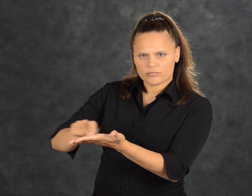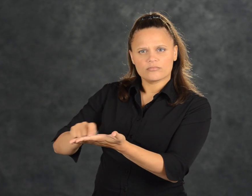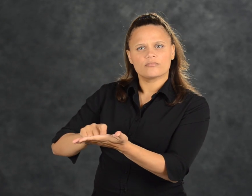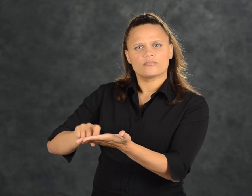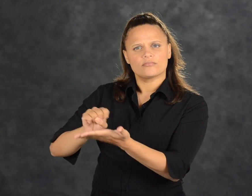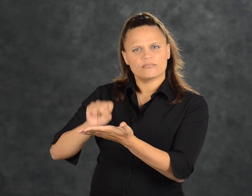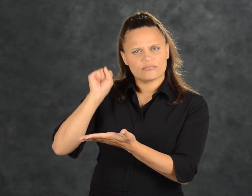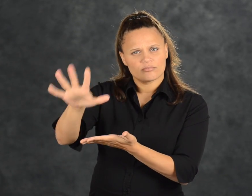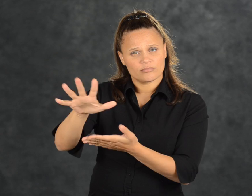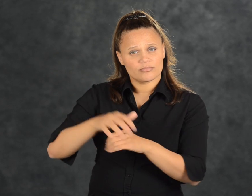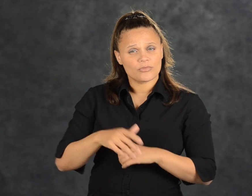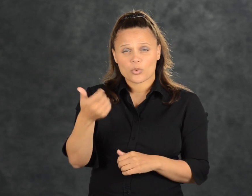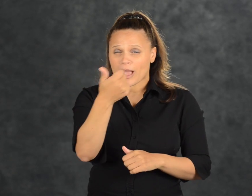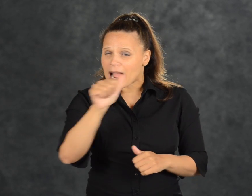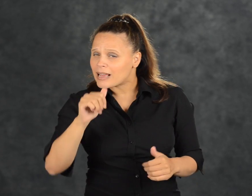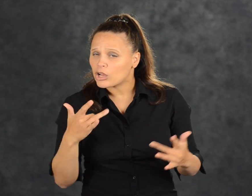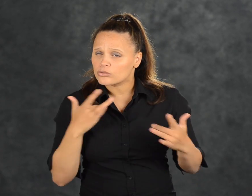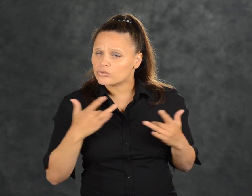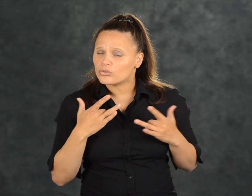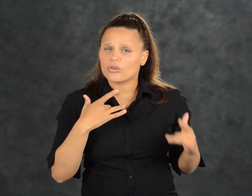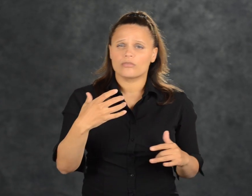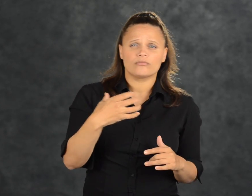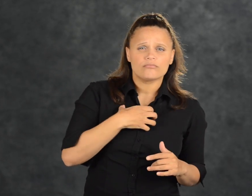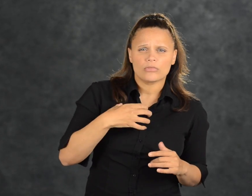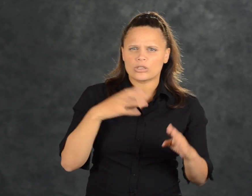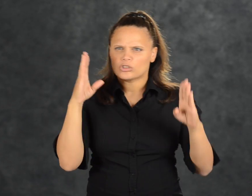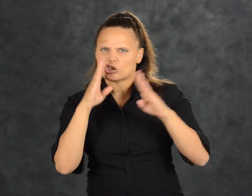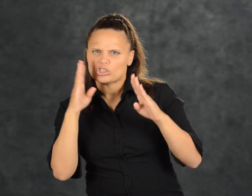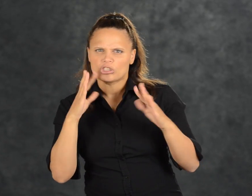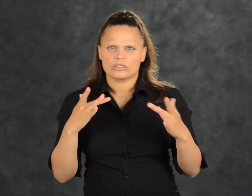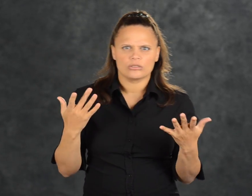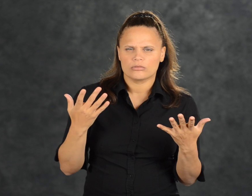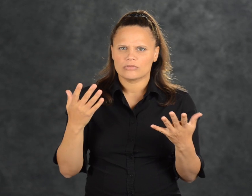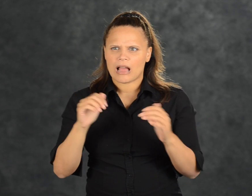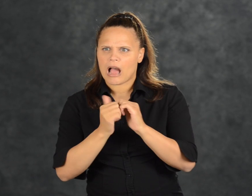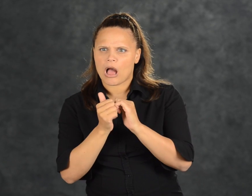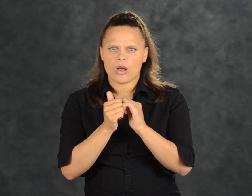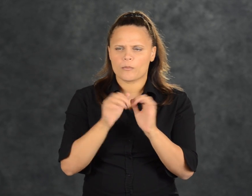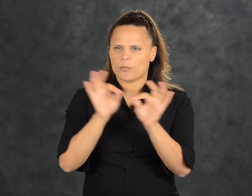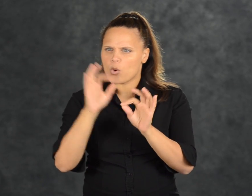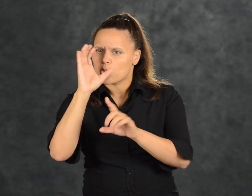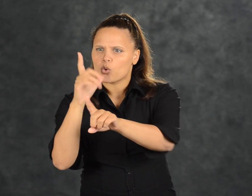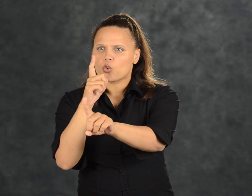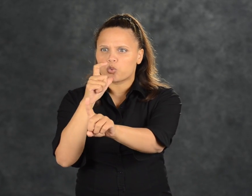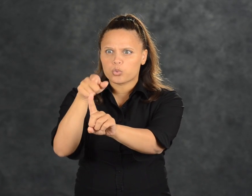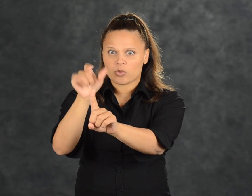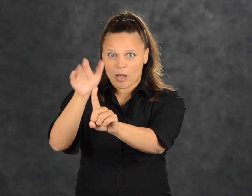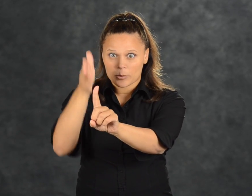It is important to write letters about concerns, send them to the right person,